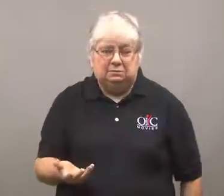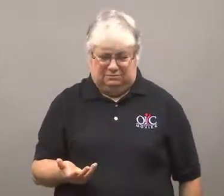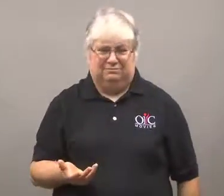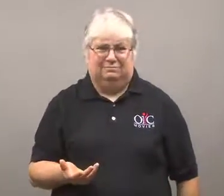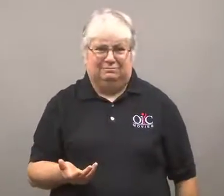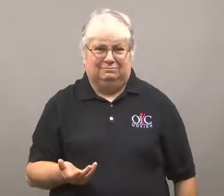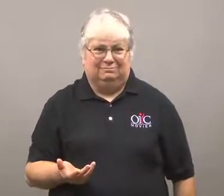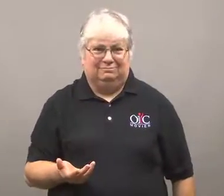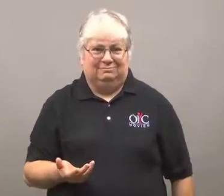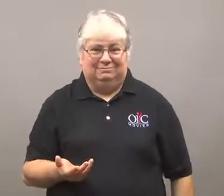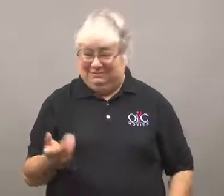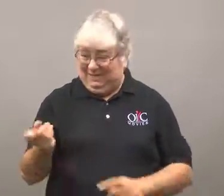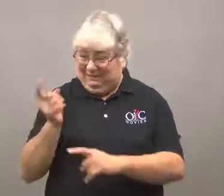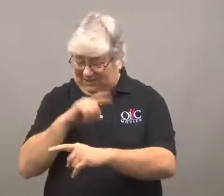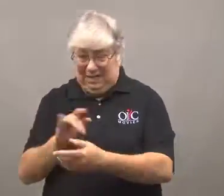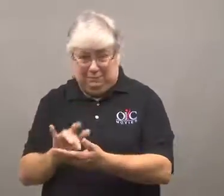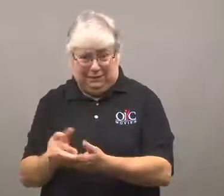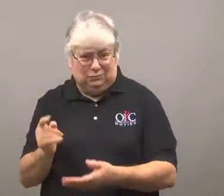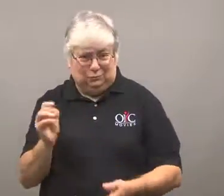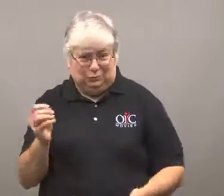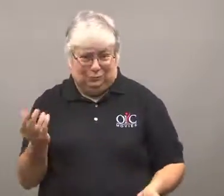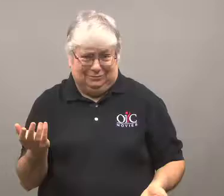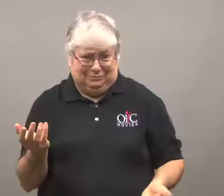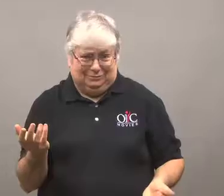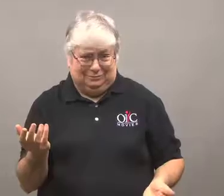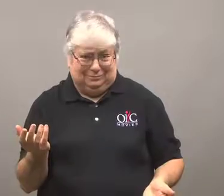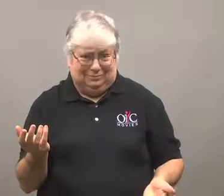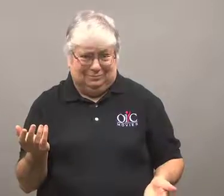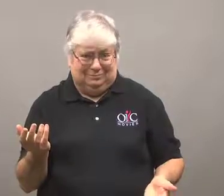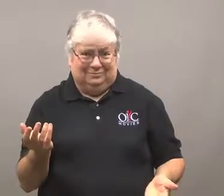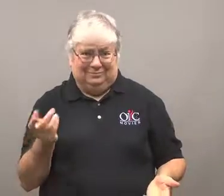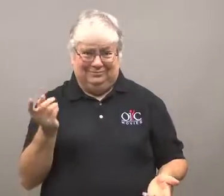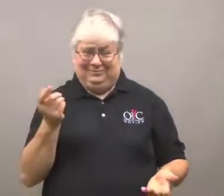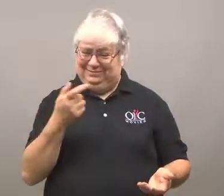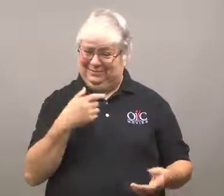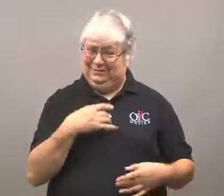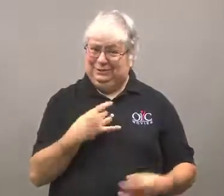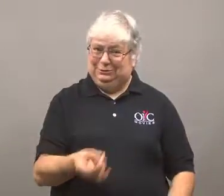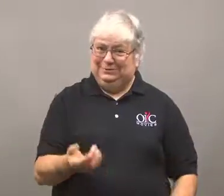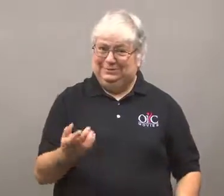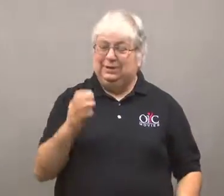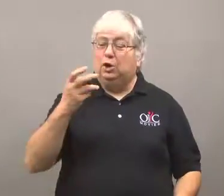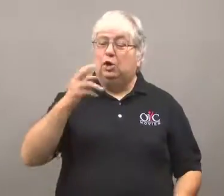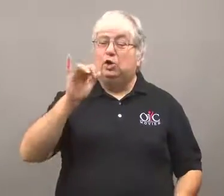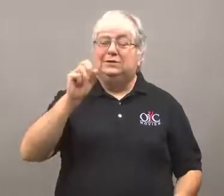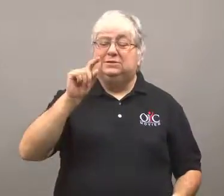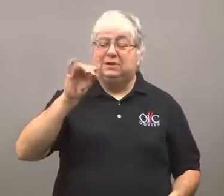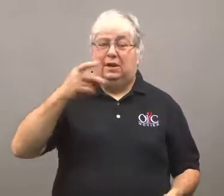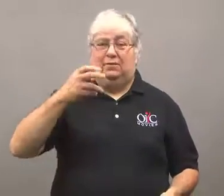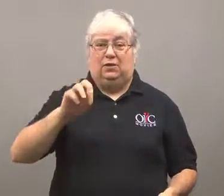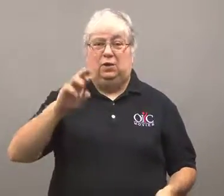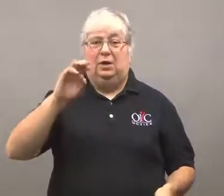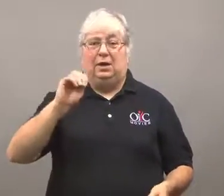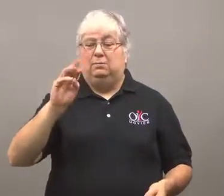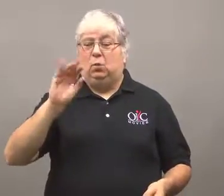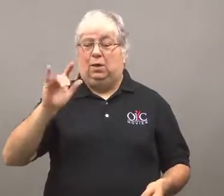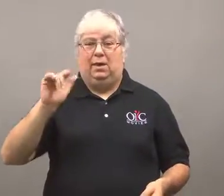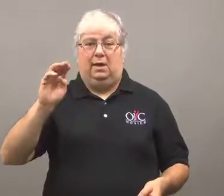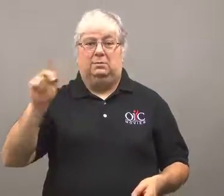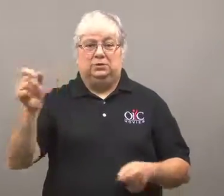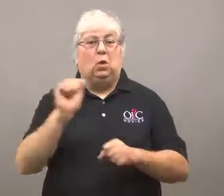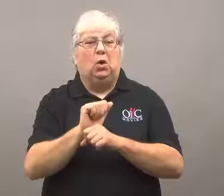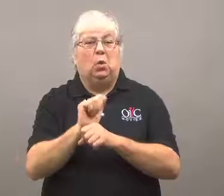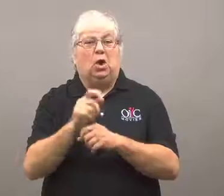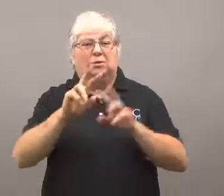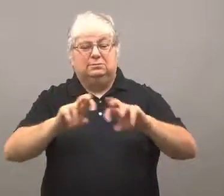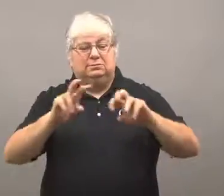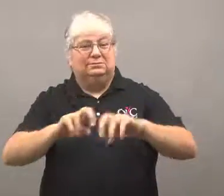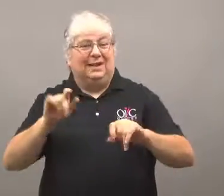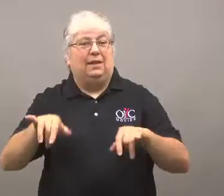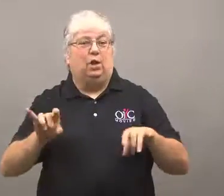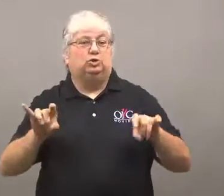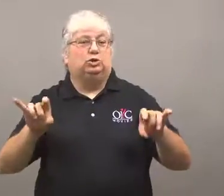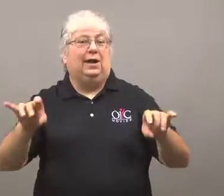Huh? Even the placebo worked for them. That's interesting.